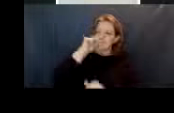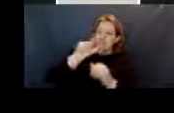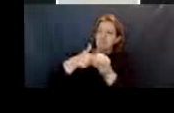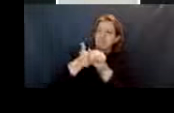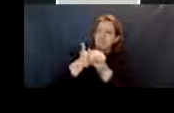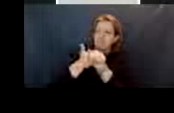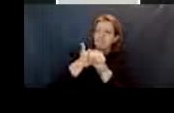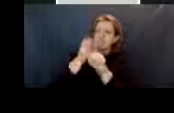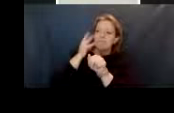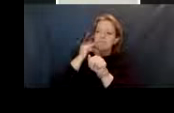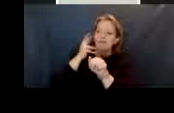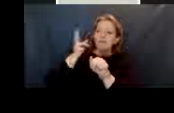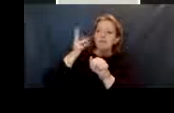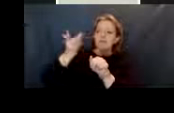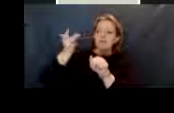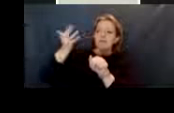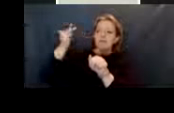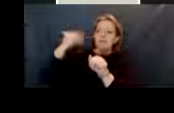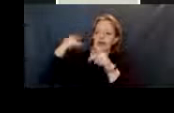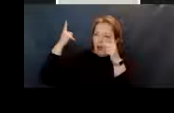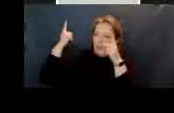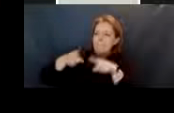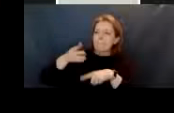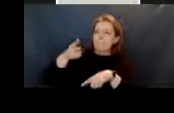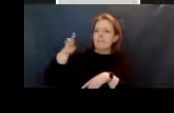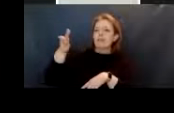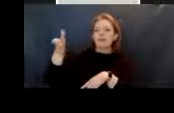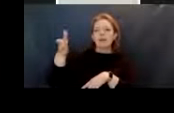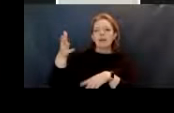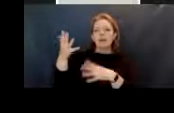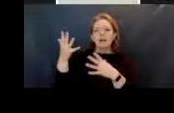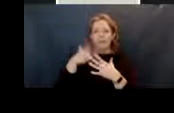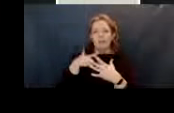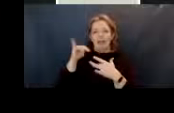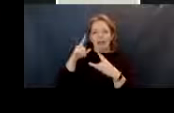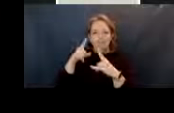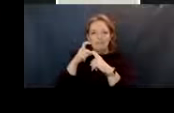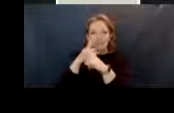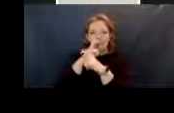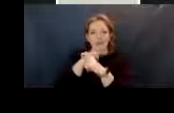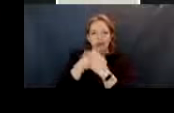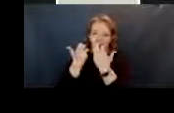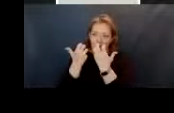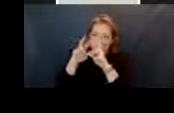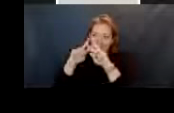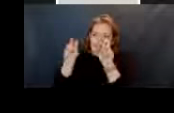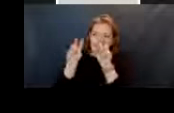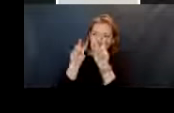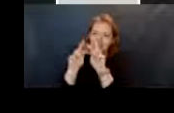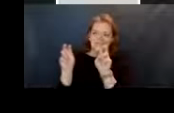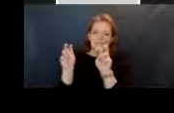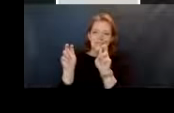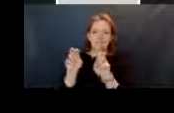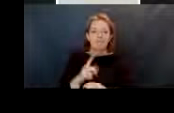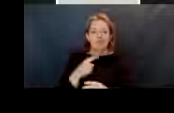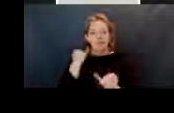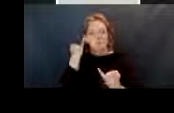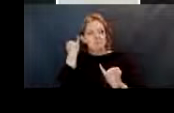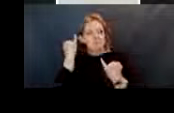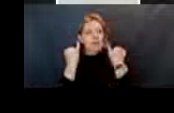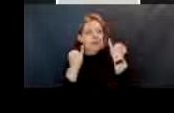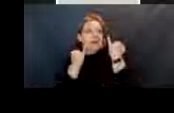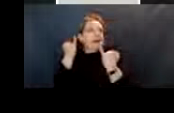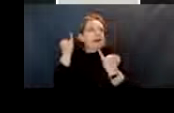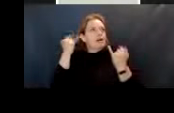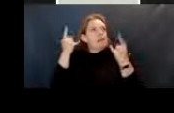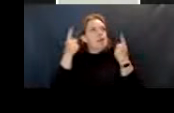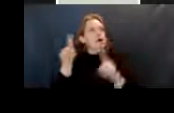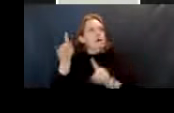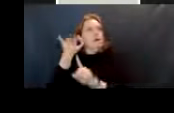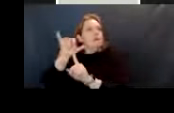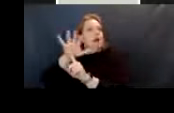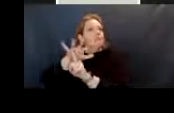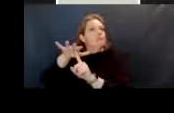I spent a lot of time, you know, imagining what those, imagining what those histories